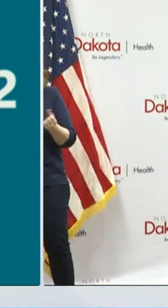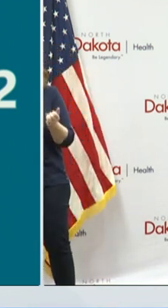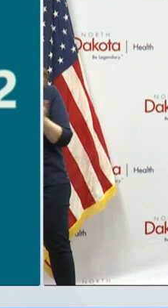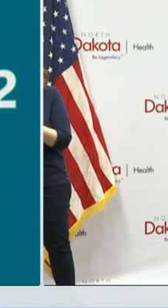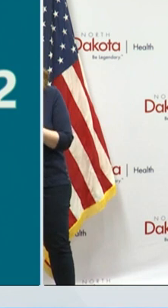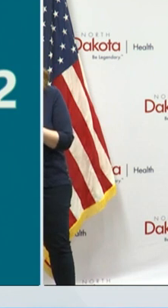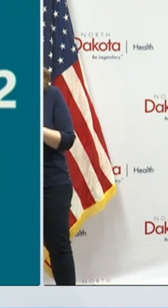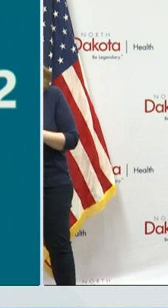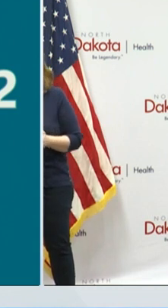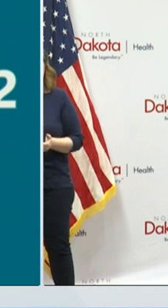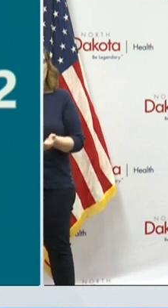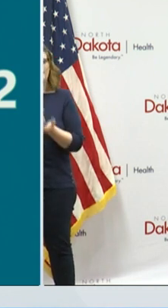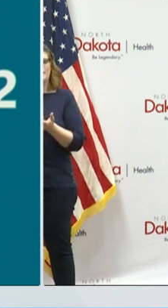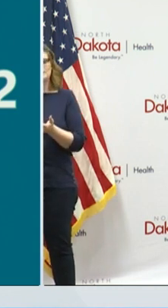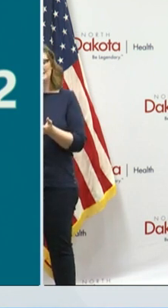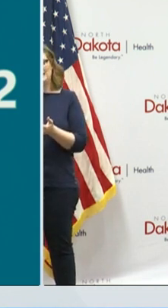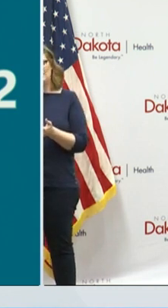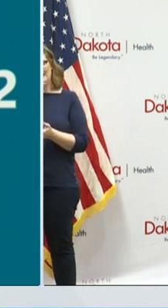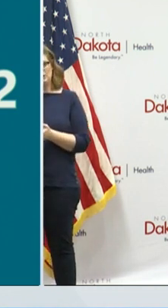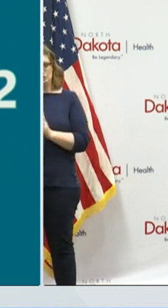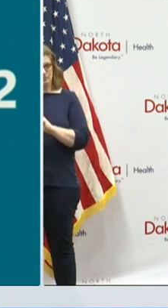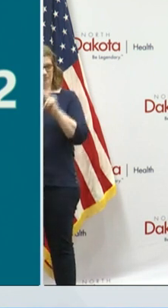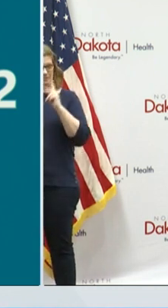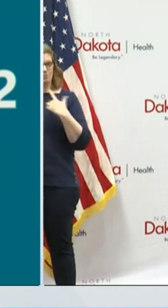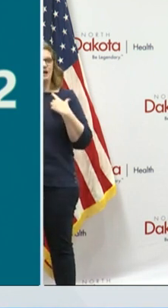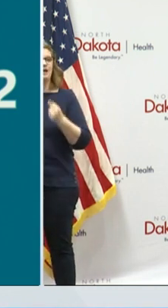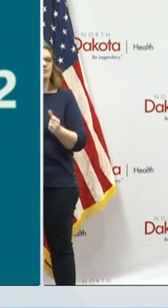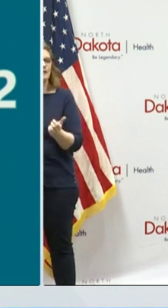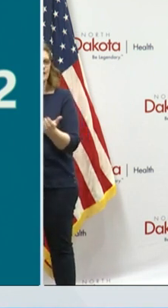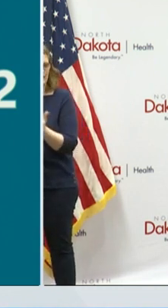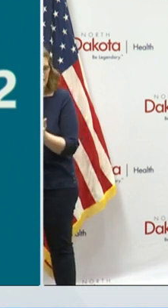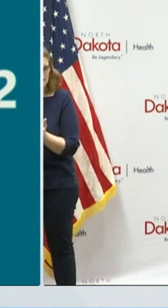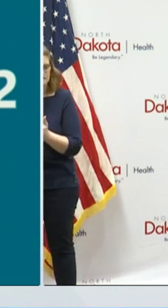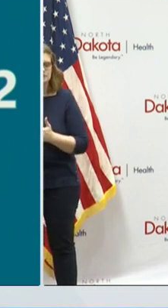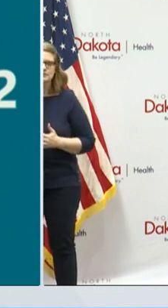ACTIVE CONFIRMED CASES AND, OF